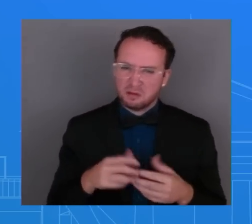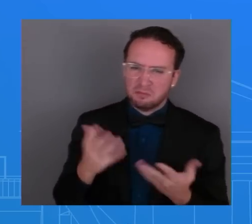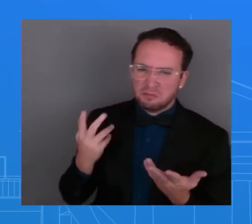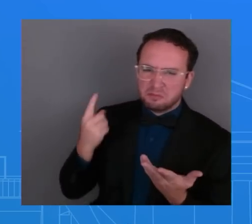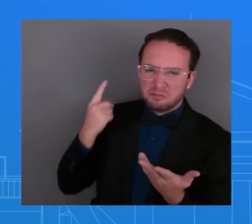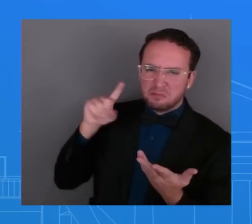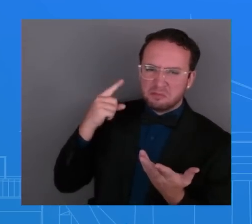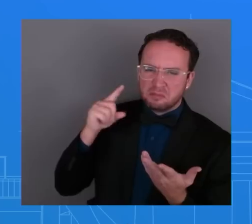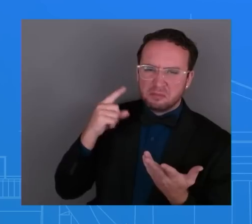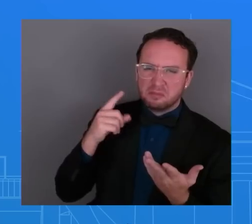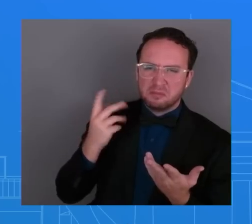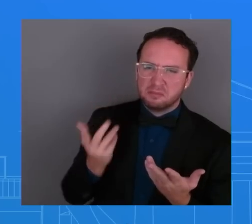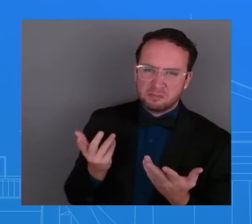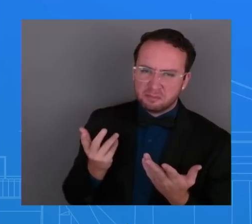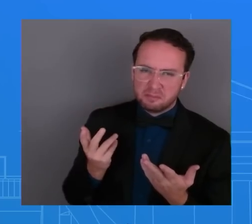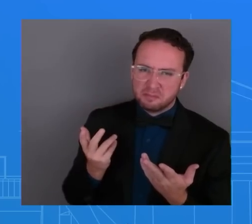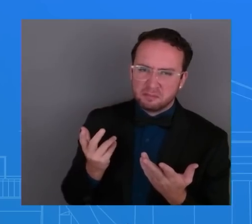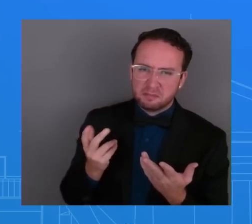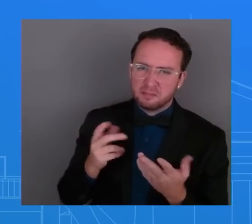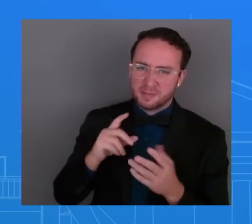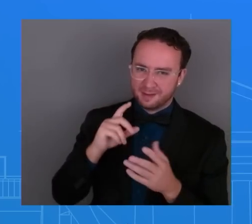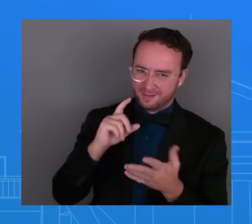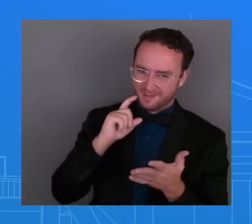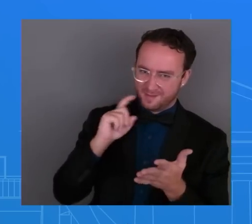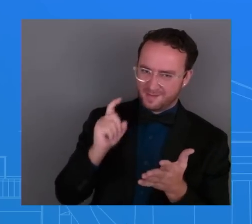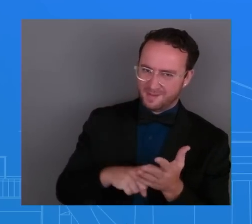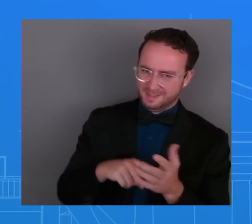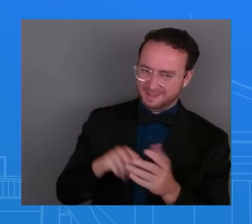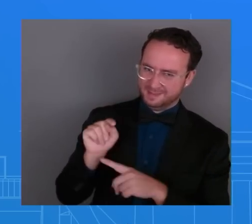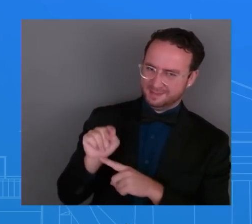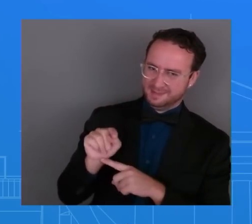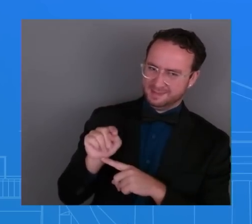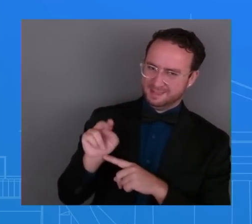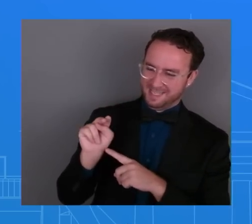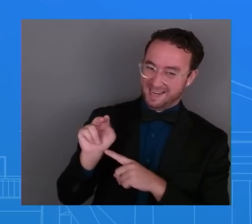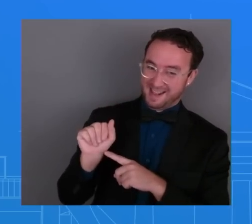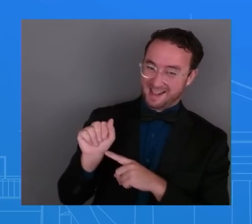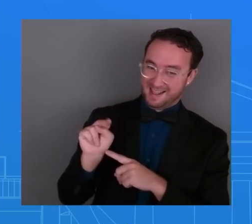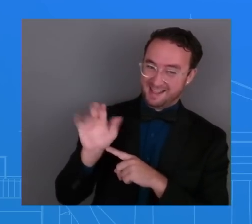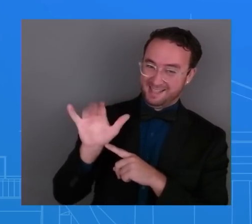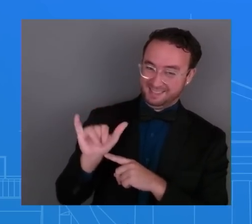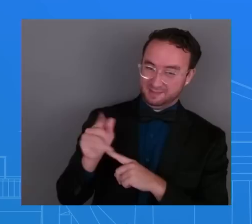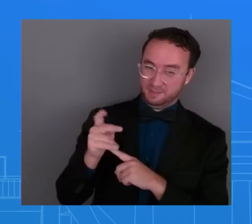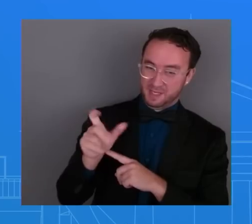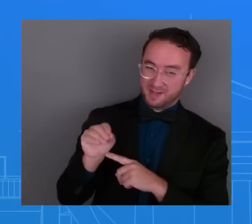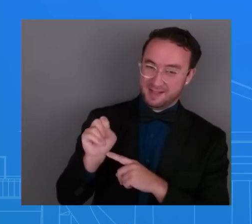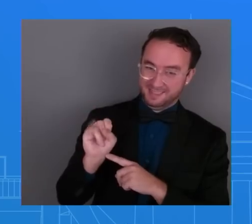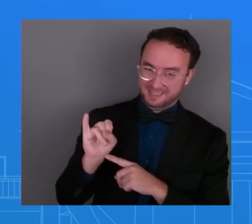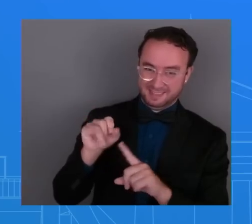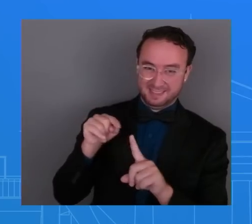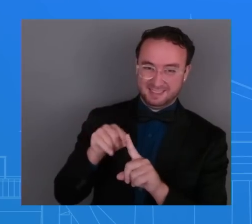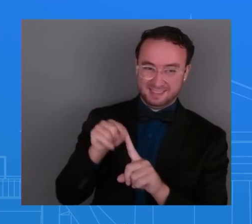She thought he was going to sink the whole ticket. So, how mad is he at her for that? Ms. Jean-Pierre: The president respects his good friend,